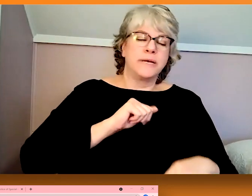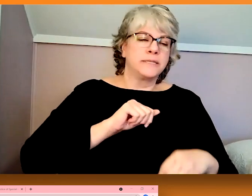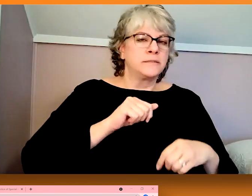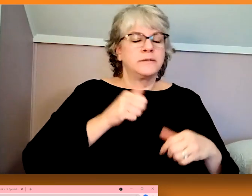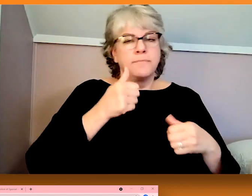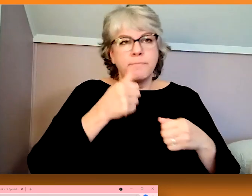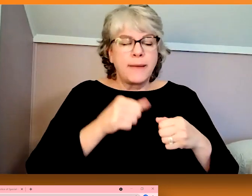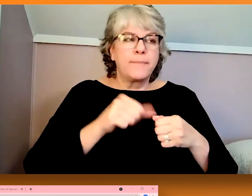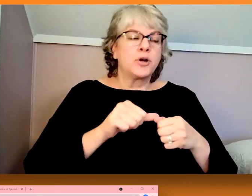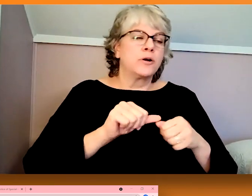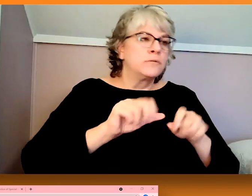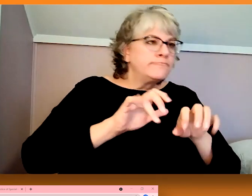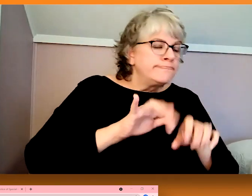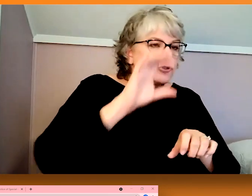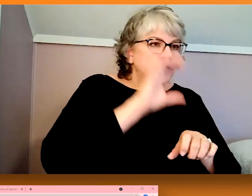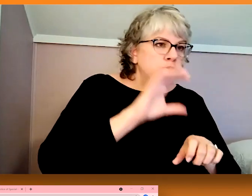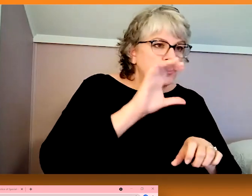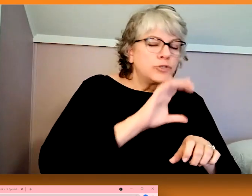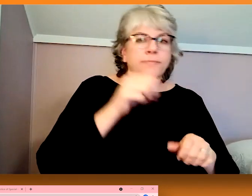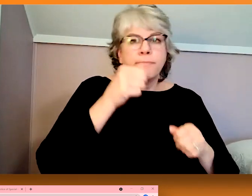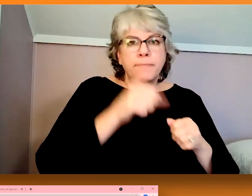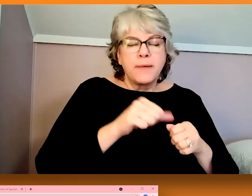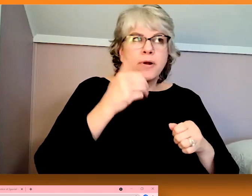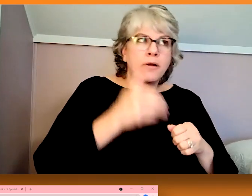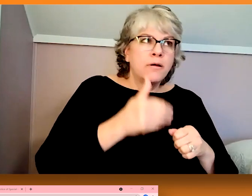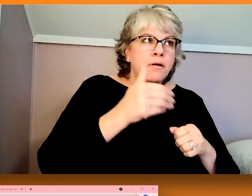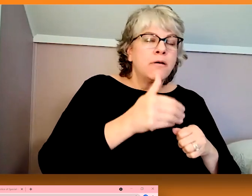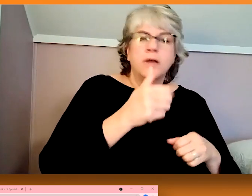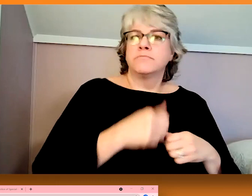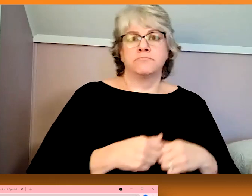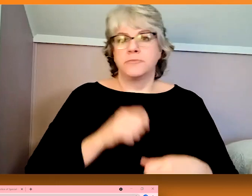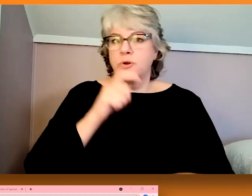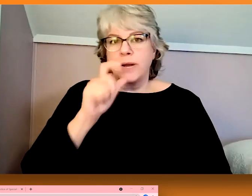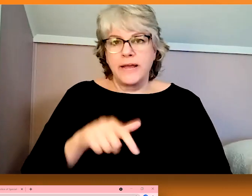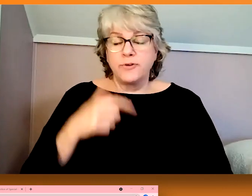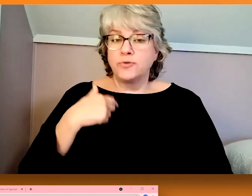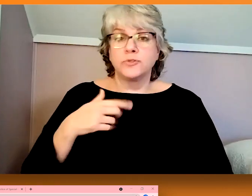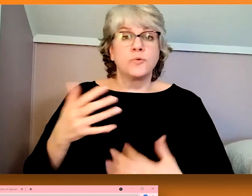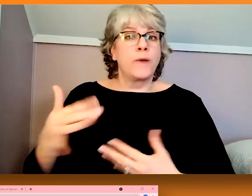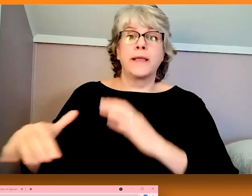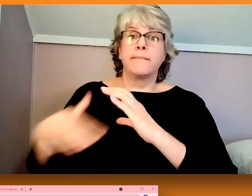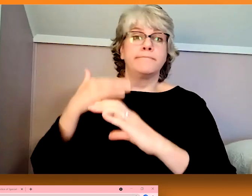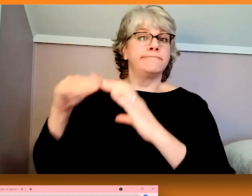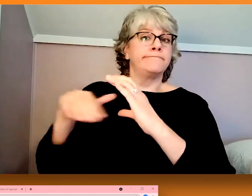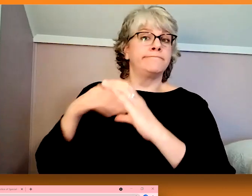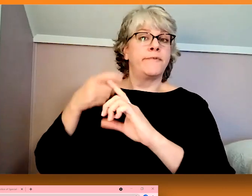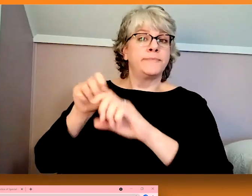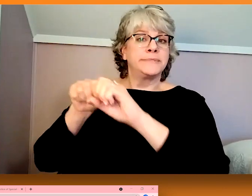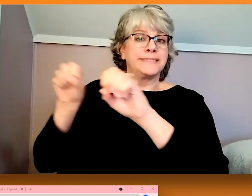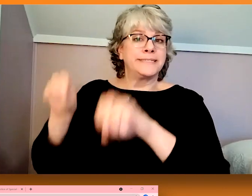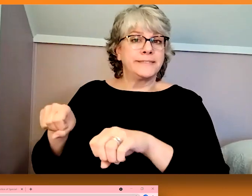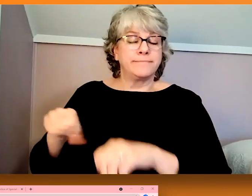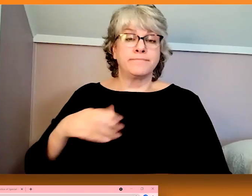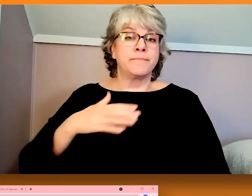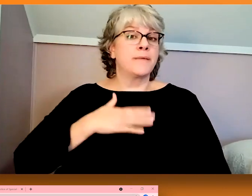For an example, in my research, I tend to do mental health stuff,